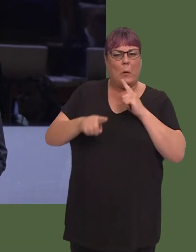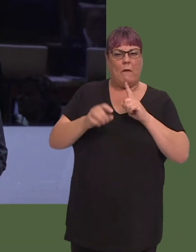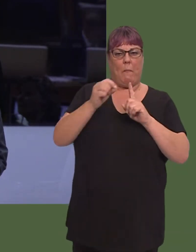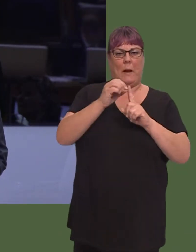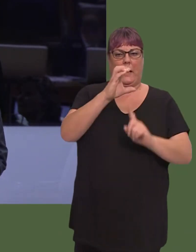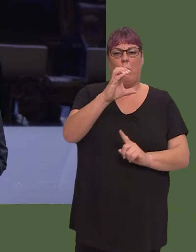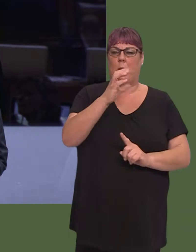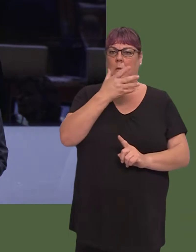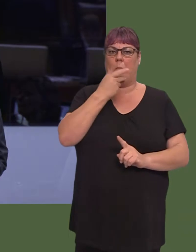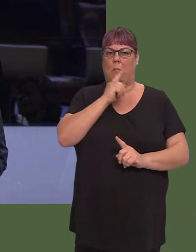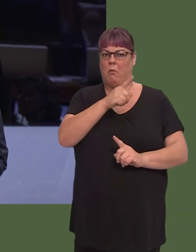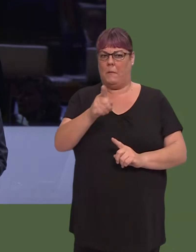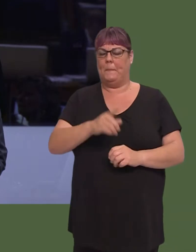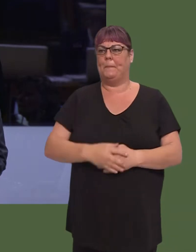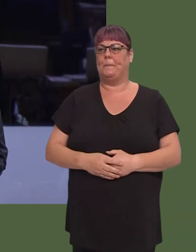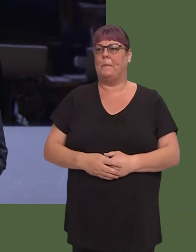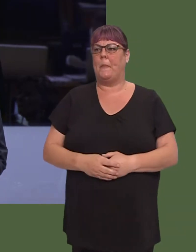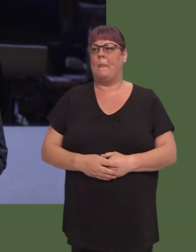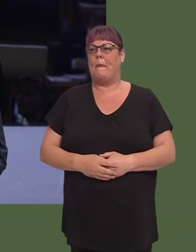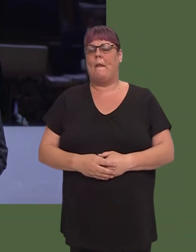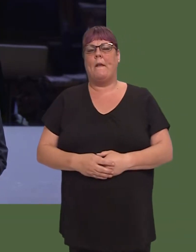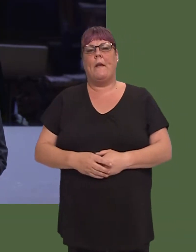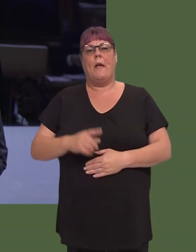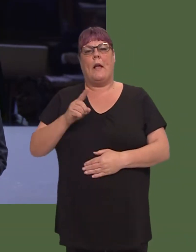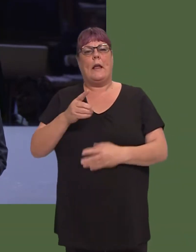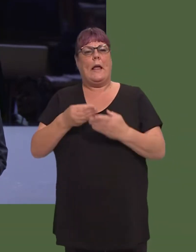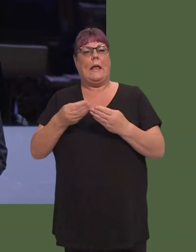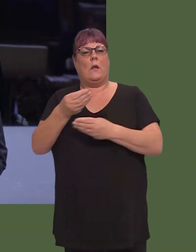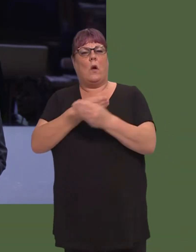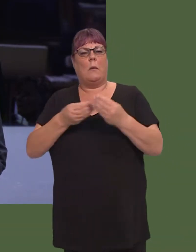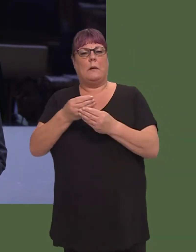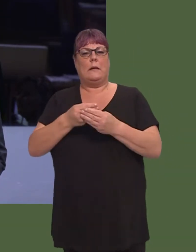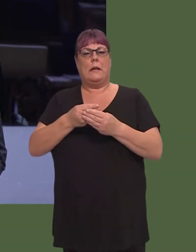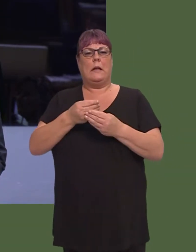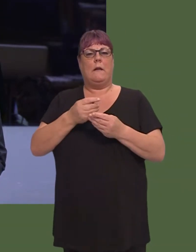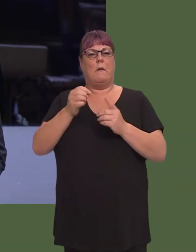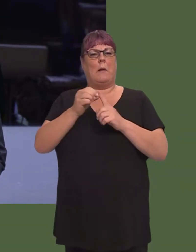Suzy Davies AM: 3. A wnaiff y Prif Weinidog roi'r wybodaeth ddiweddaraf am fargen ddinesig